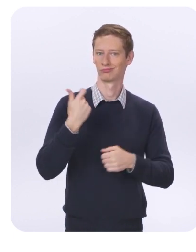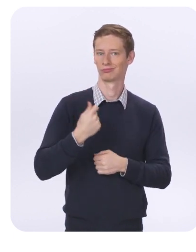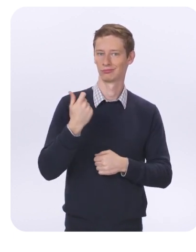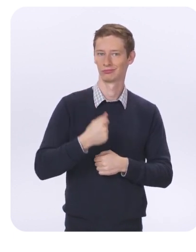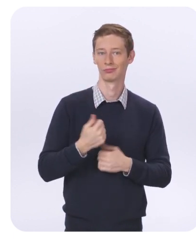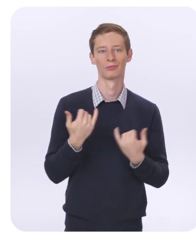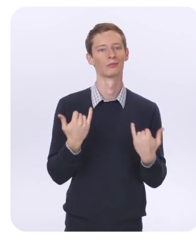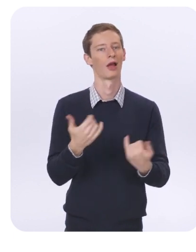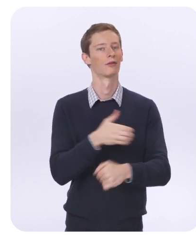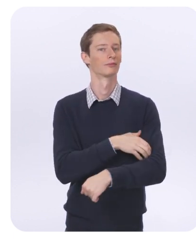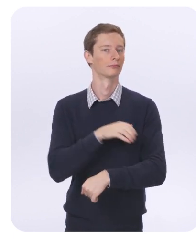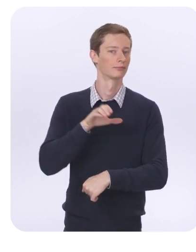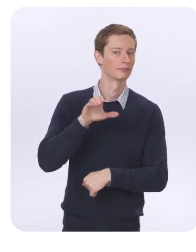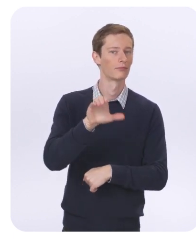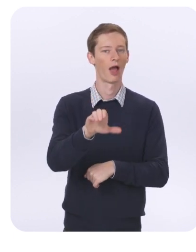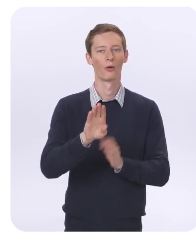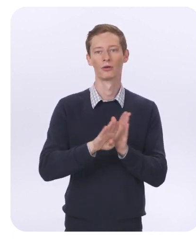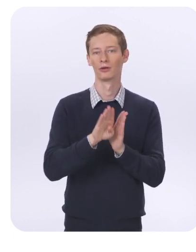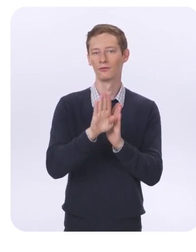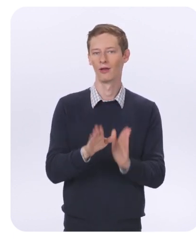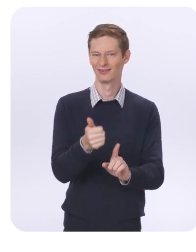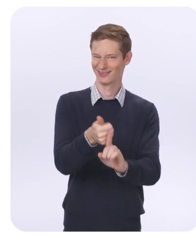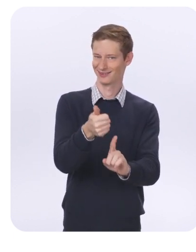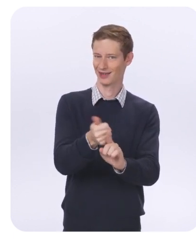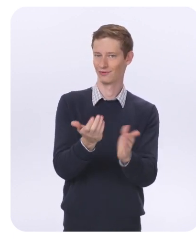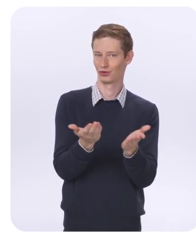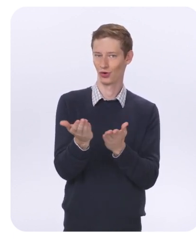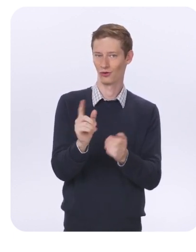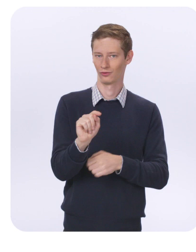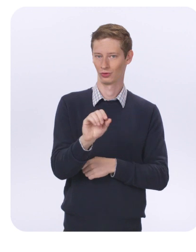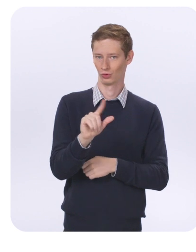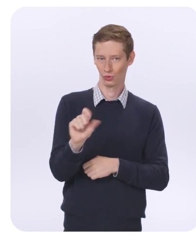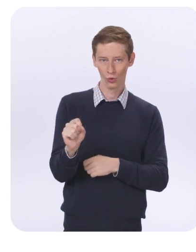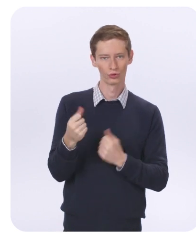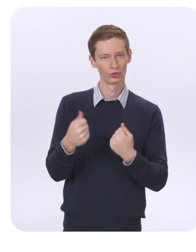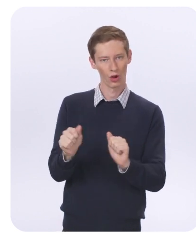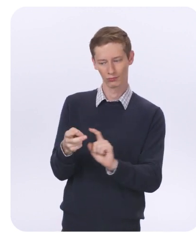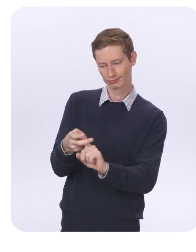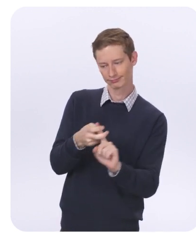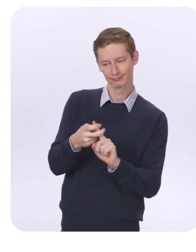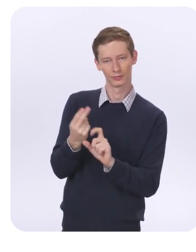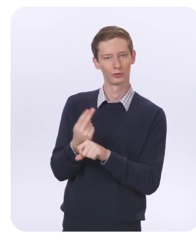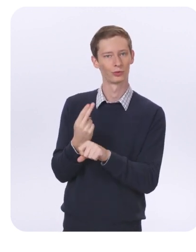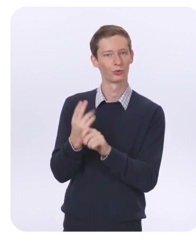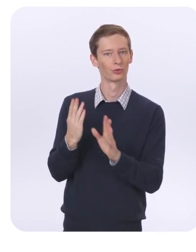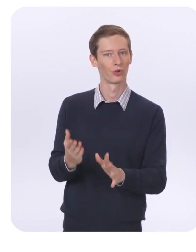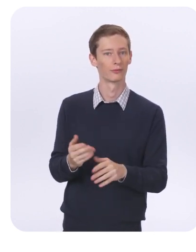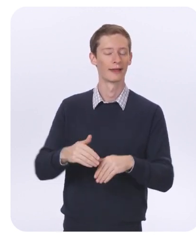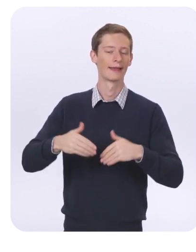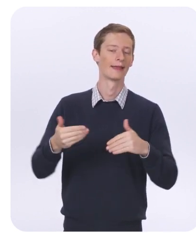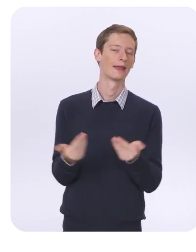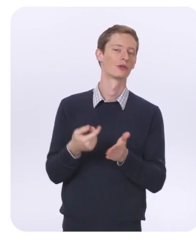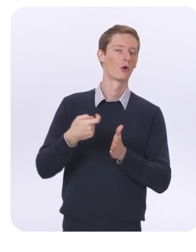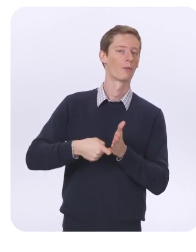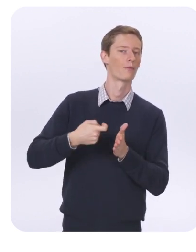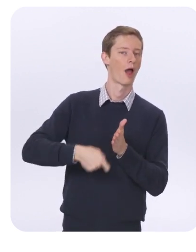and pursuant to your feedback, we’ve made improvements to the ingestion flow, improved documentation, and we’ve also streamlined our review process